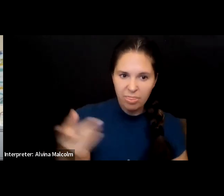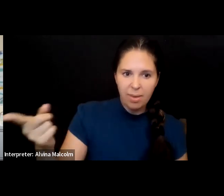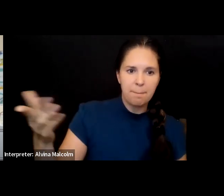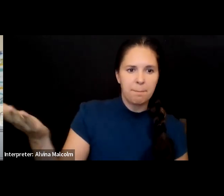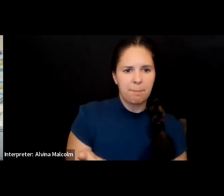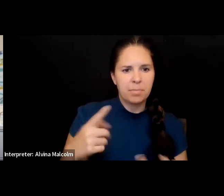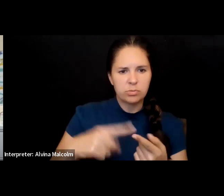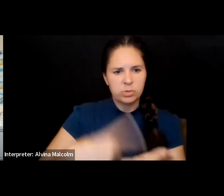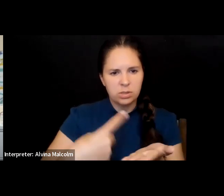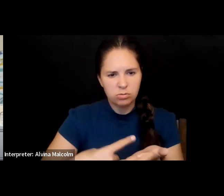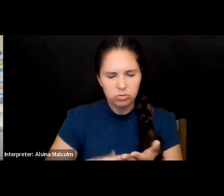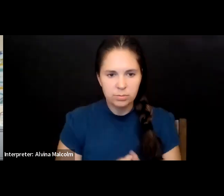this. So be relevant and the CILs, you